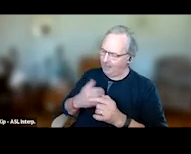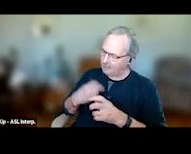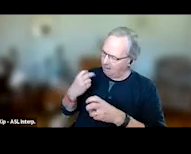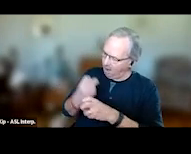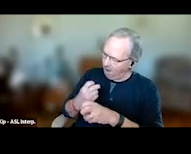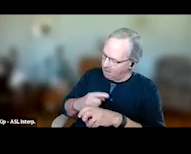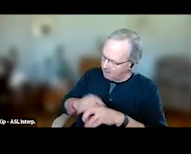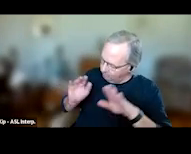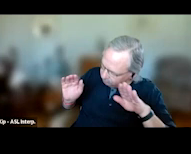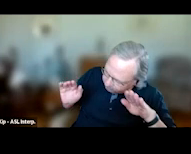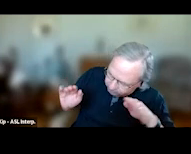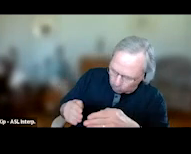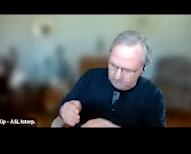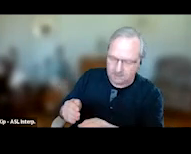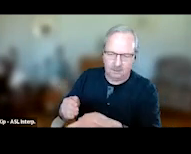on the simple task that we give them.